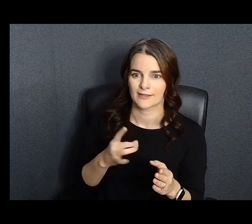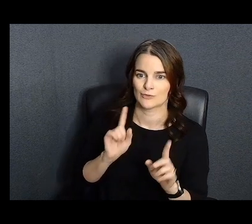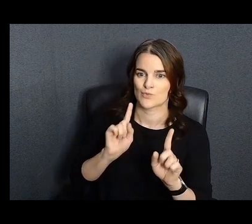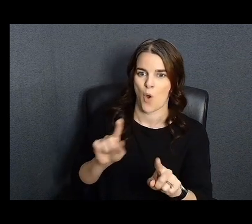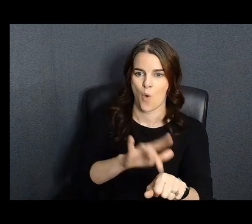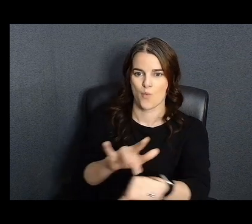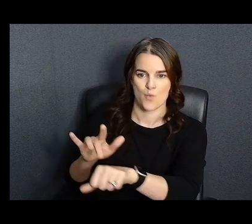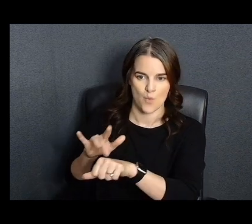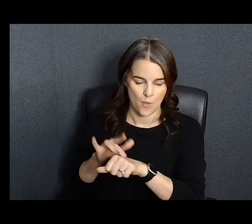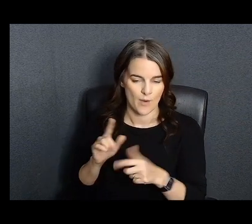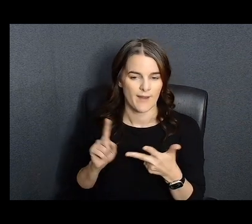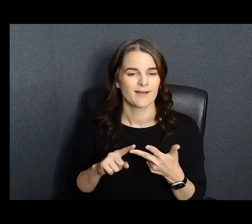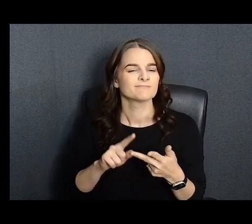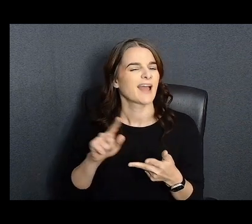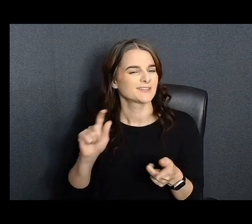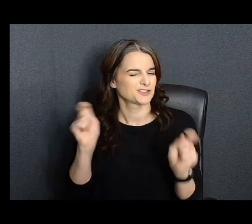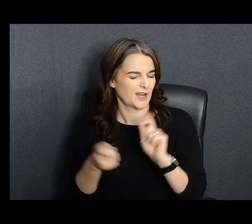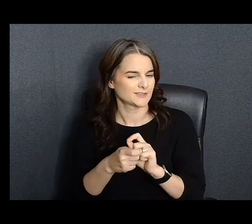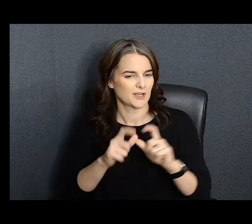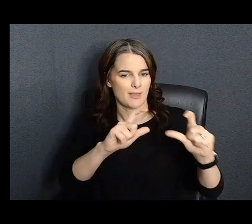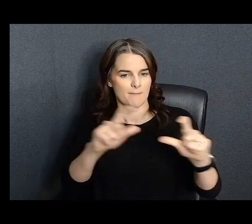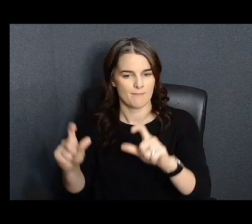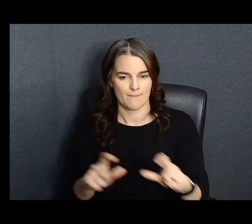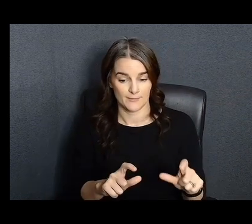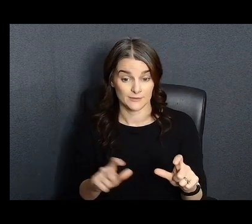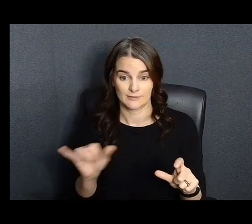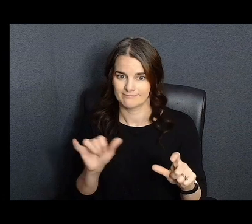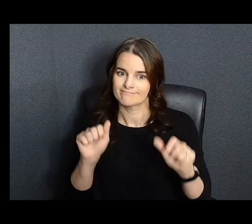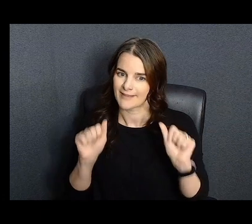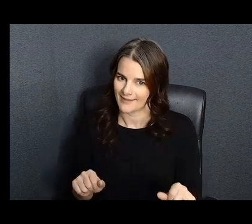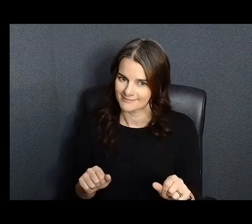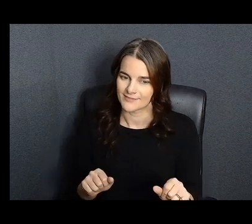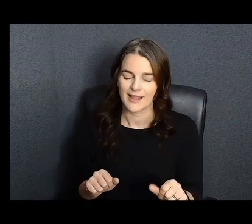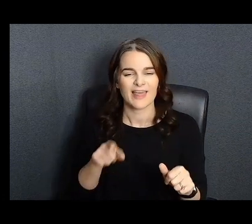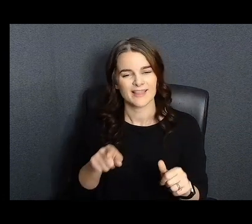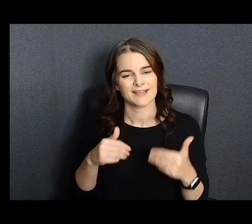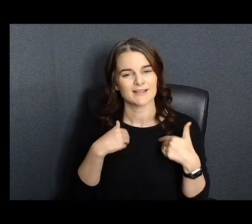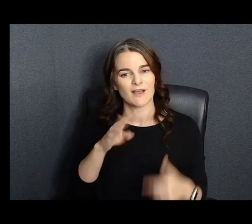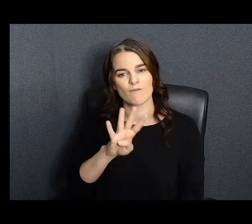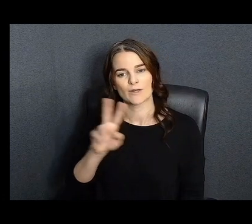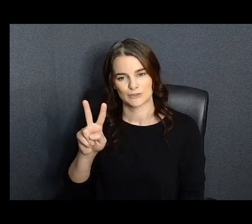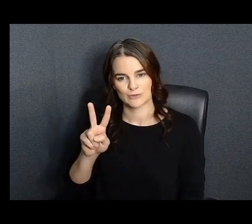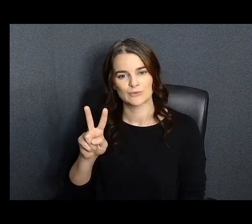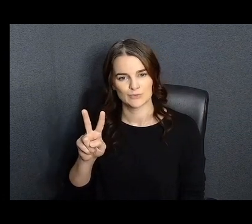the buttons on the screen. So this is 42 buttons. There are some more simple page sets